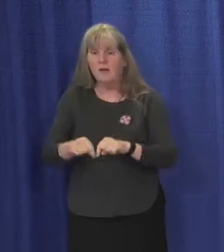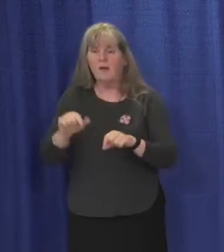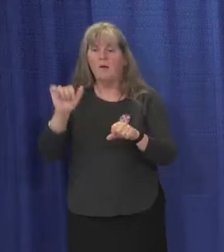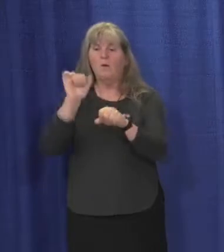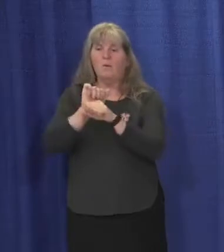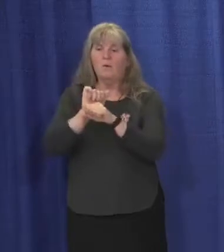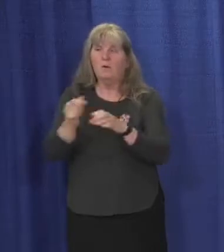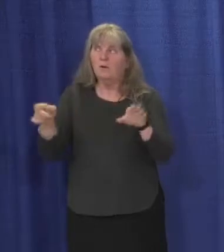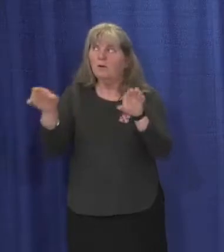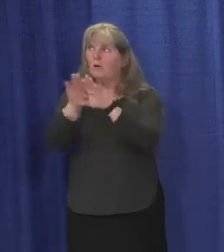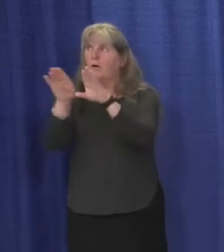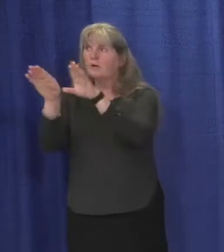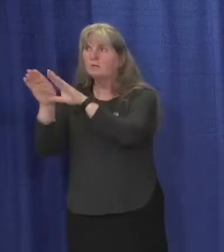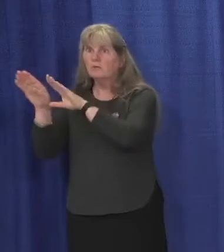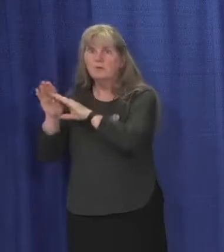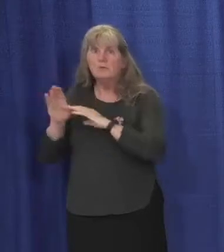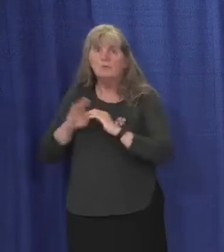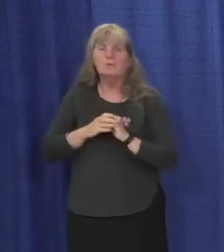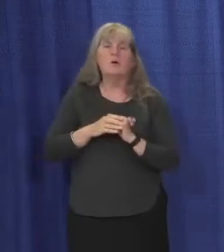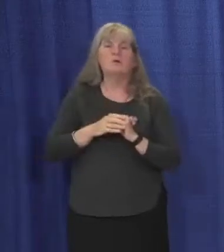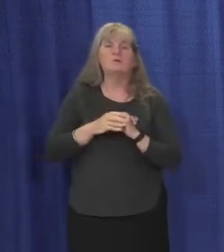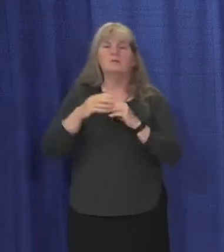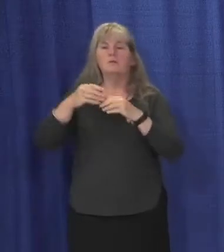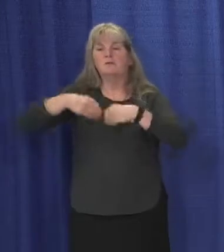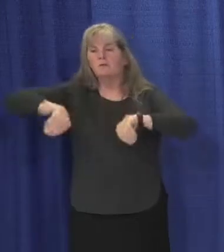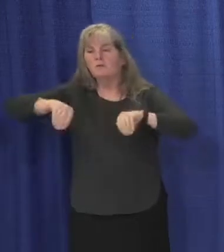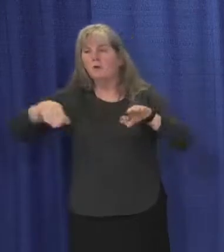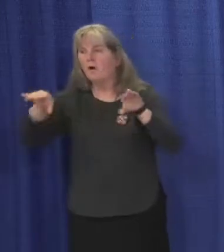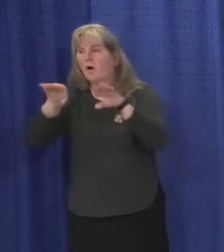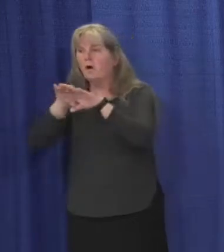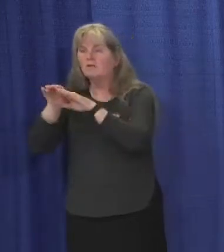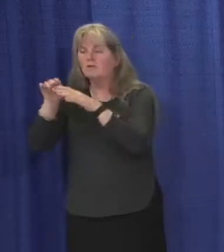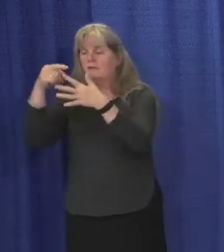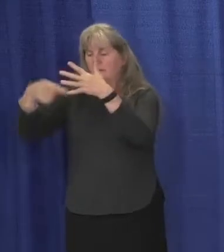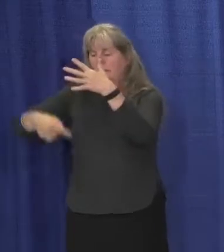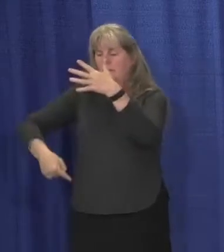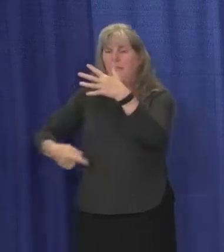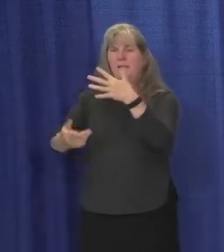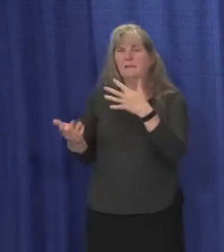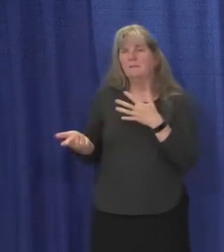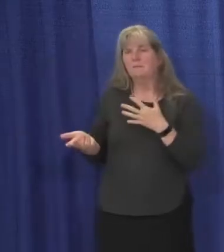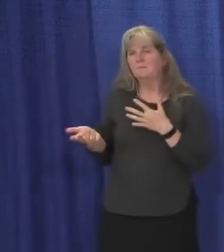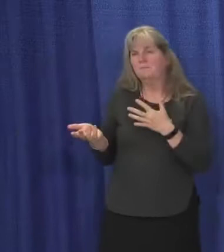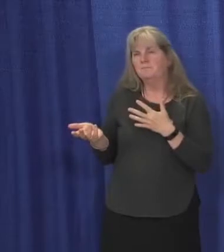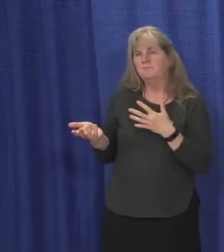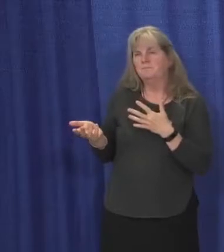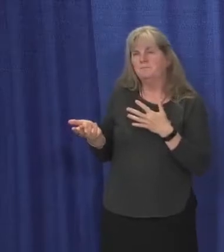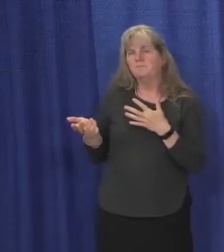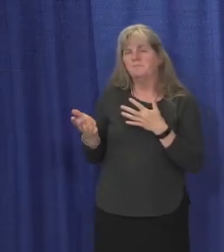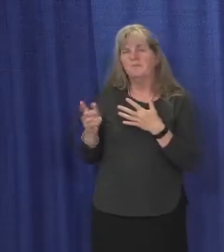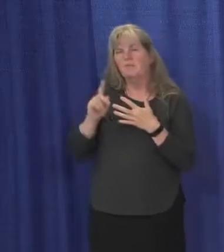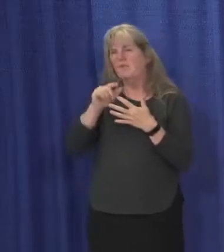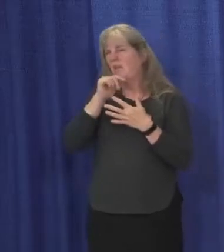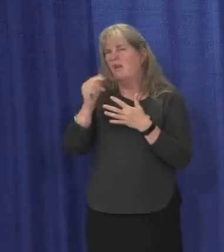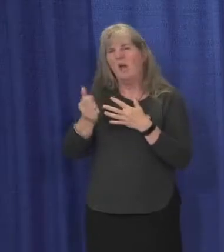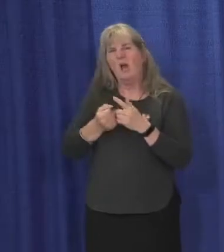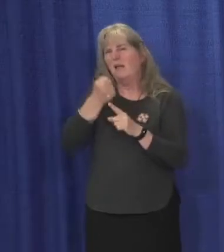down workplaces, and we be curtailing retail, those are things that would not really